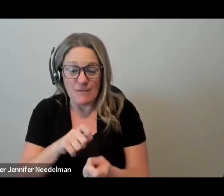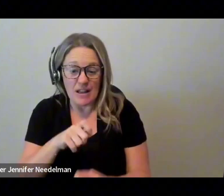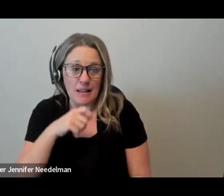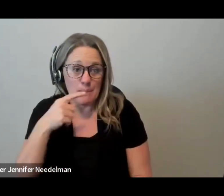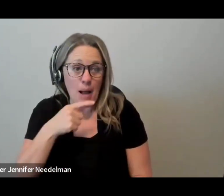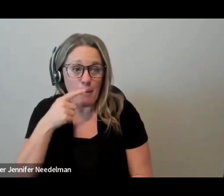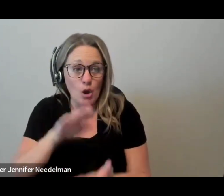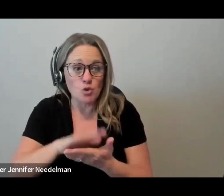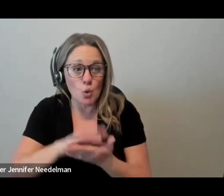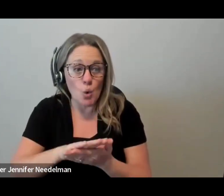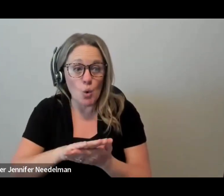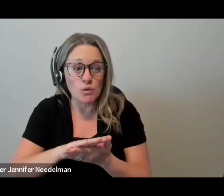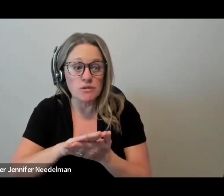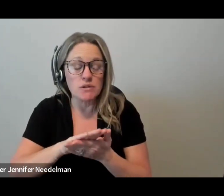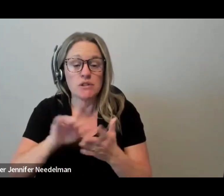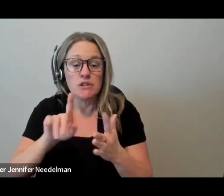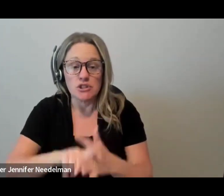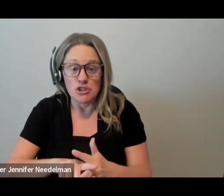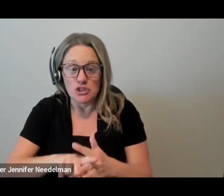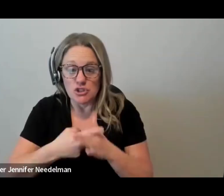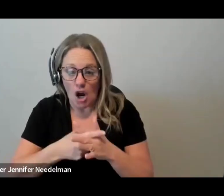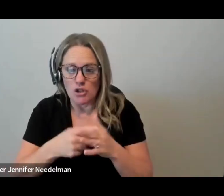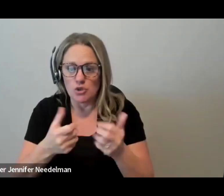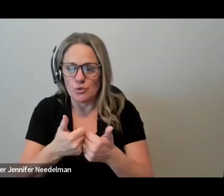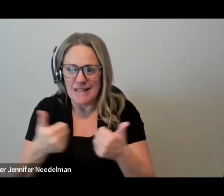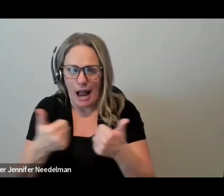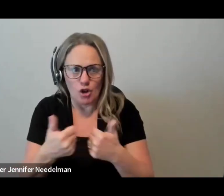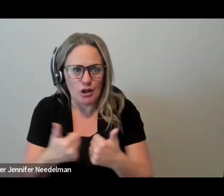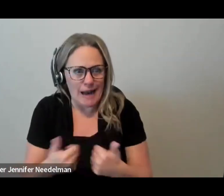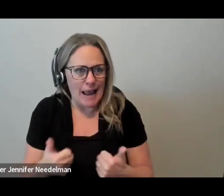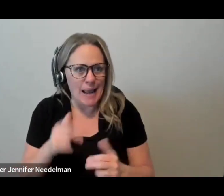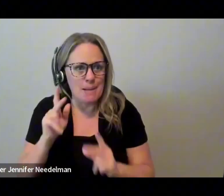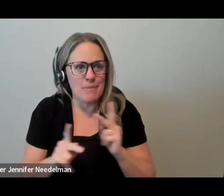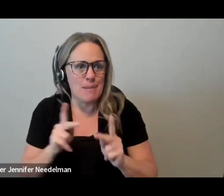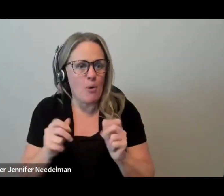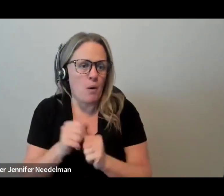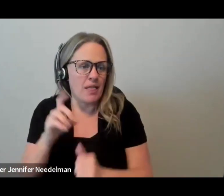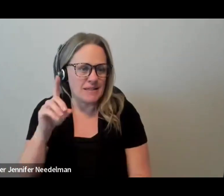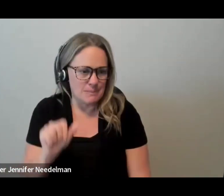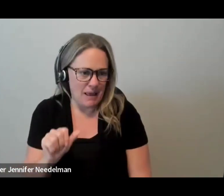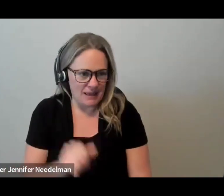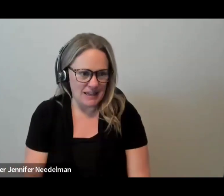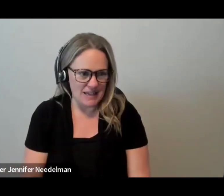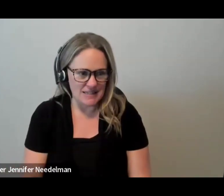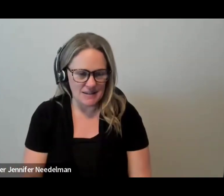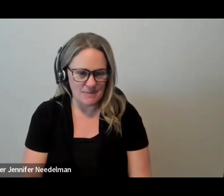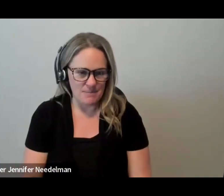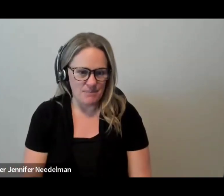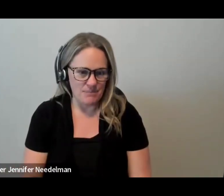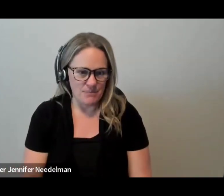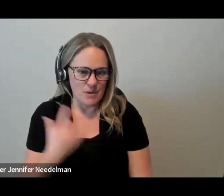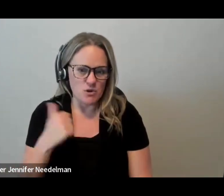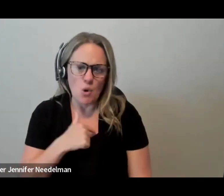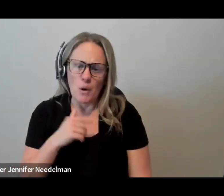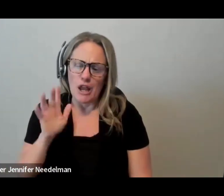that begin really segregating out people with disabilities, you know, and, and so we used to have like, you know, eight,